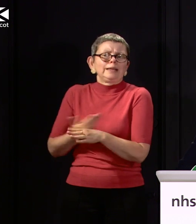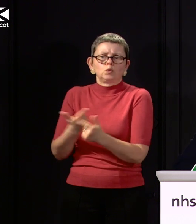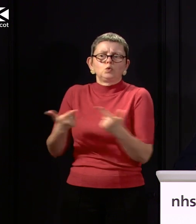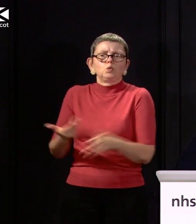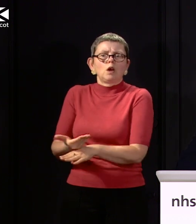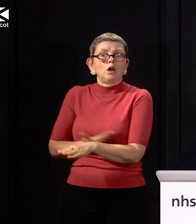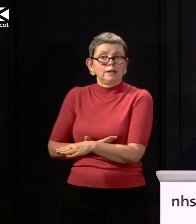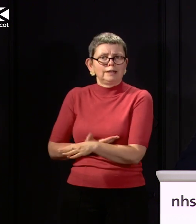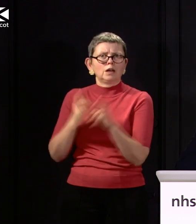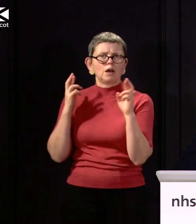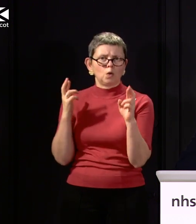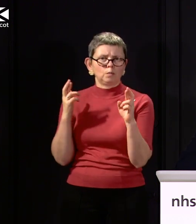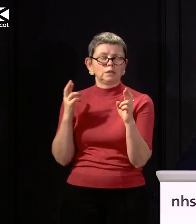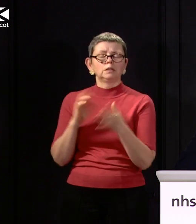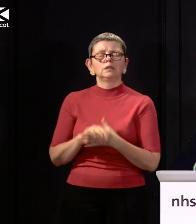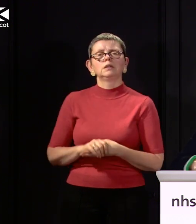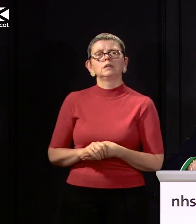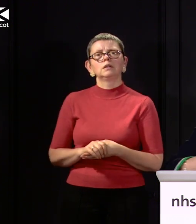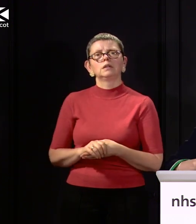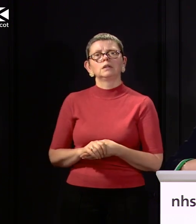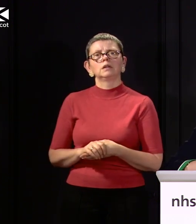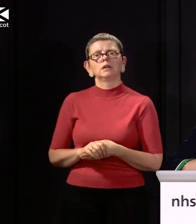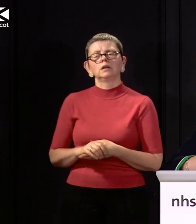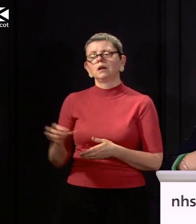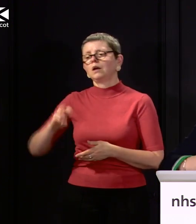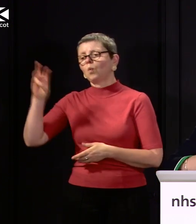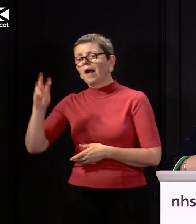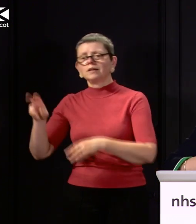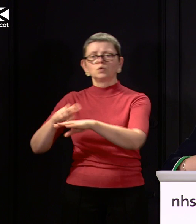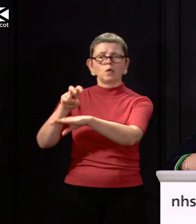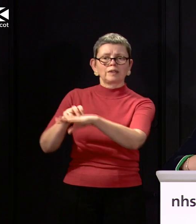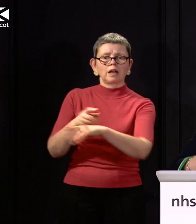that different parts of the UK going at a different pace doesn't mean any of us are